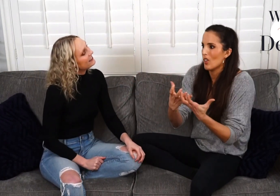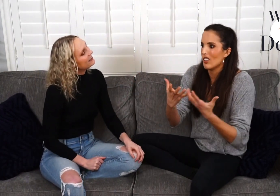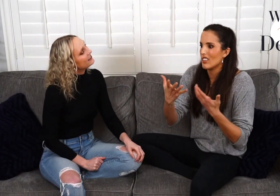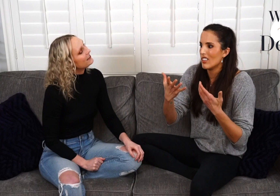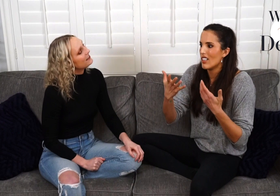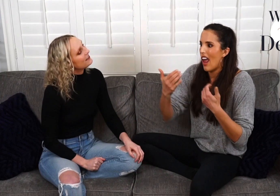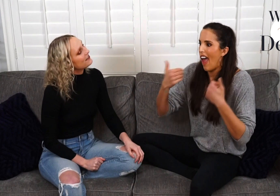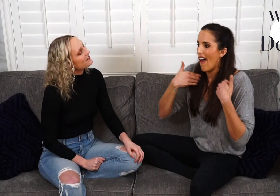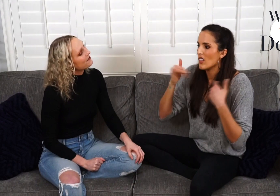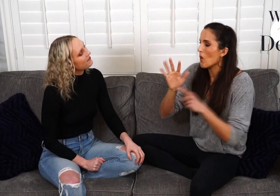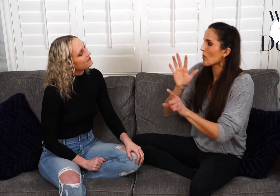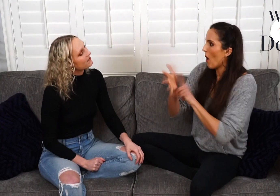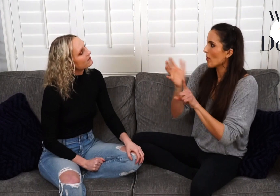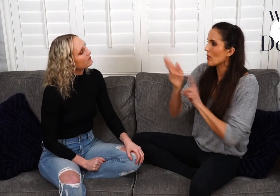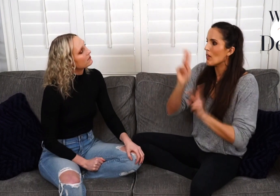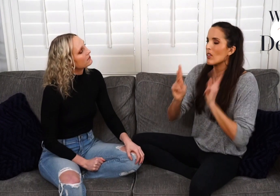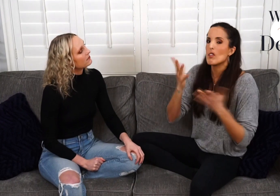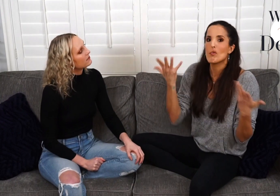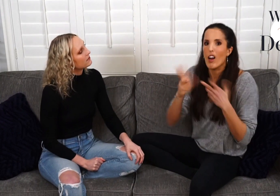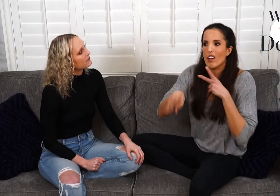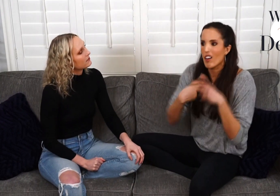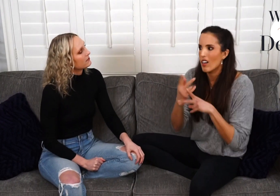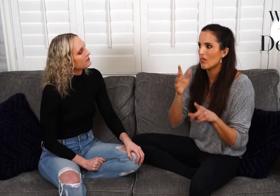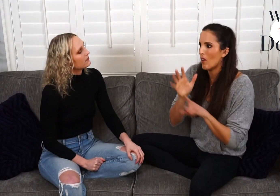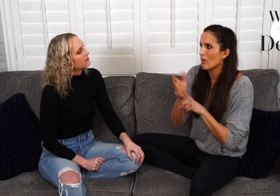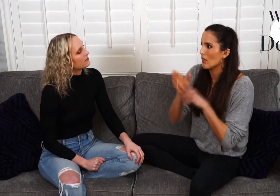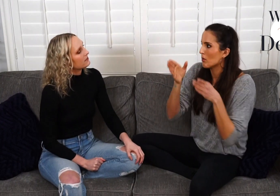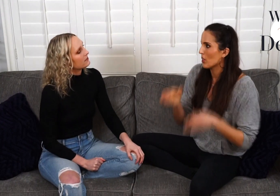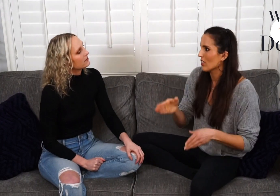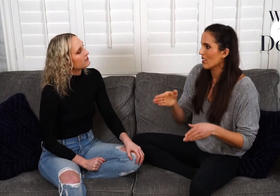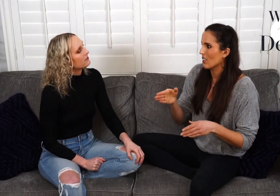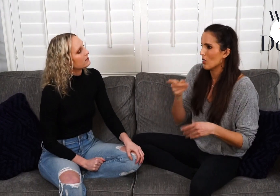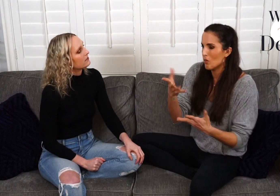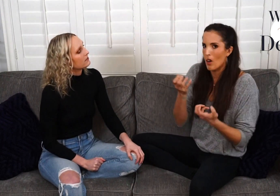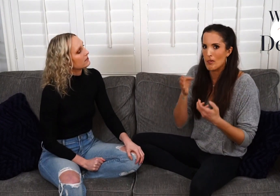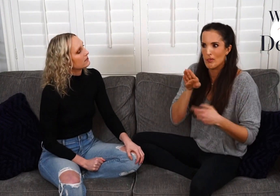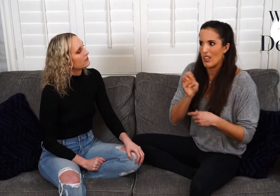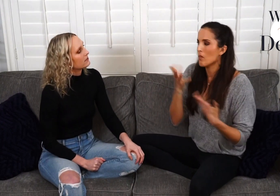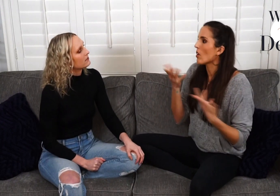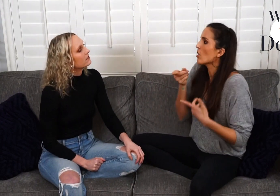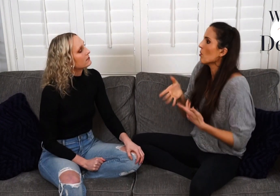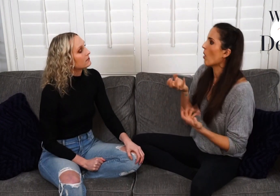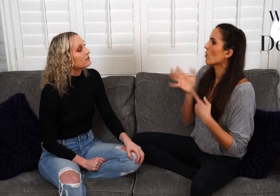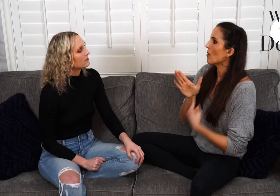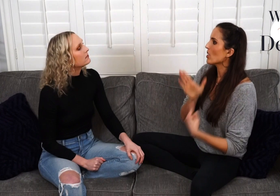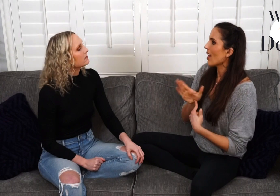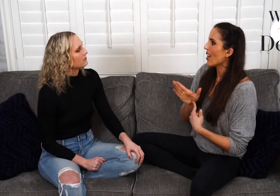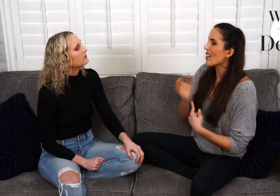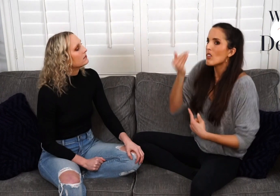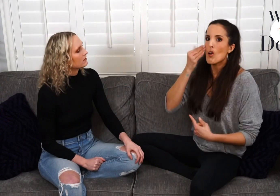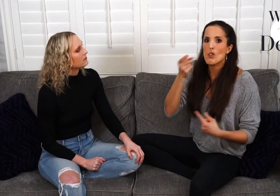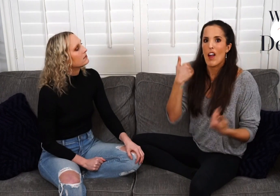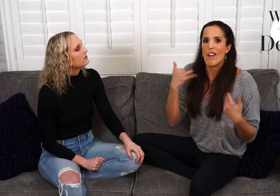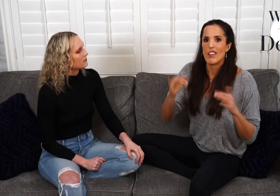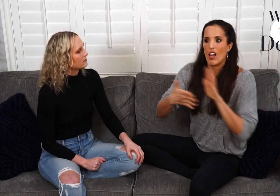world having that term popularity. It's like what kind of popular person do you want to be? What do you want to represent? Knowing that you